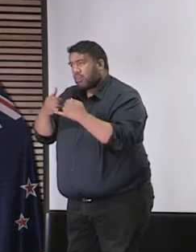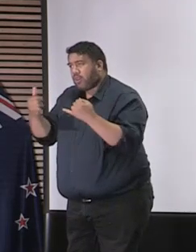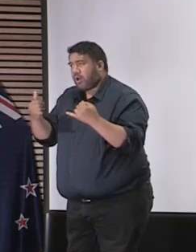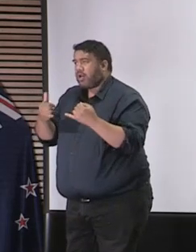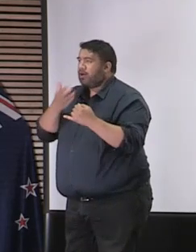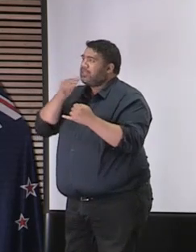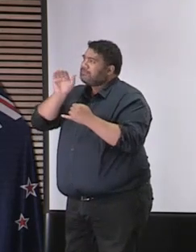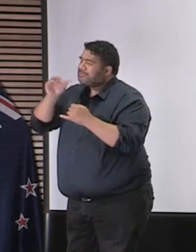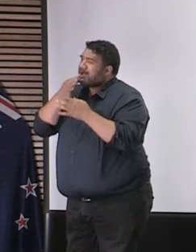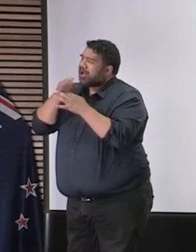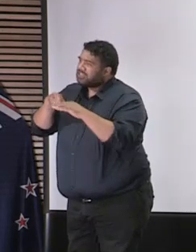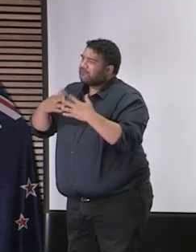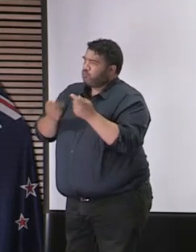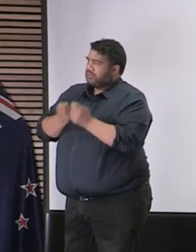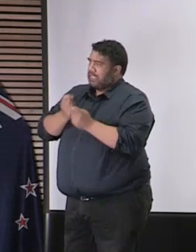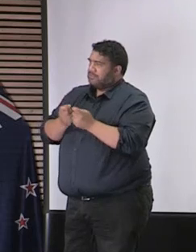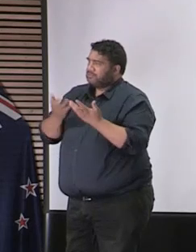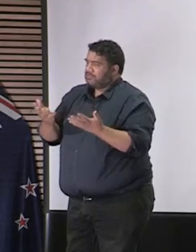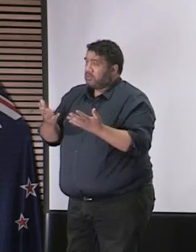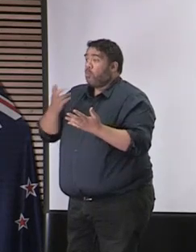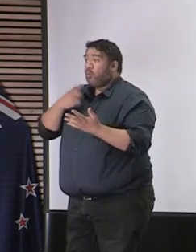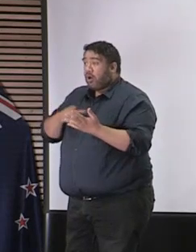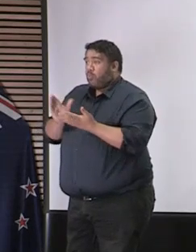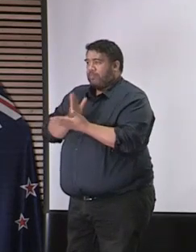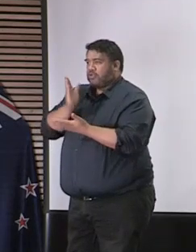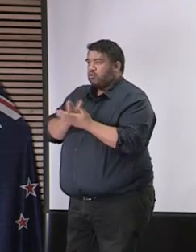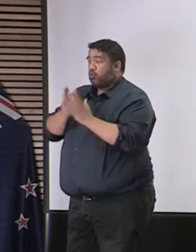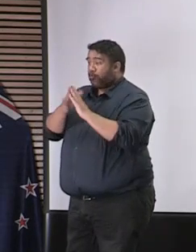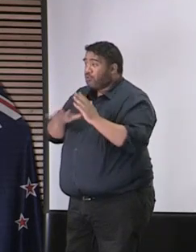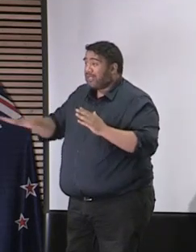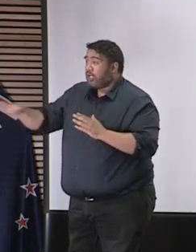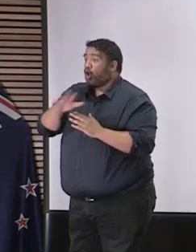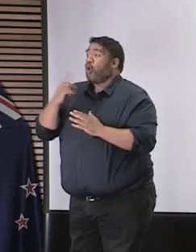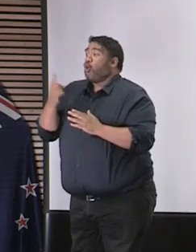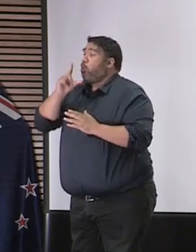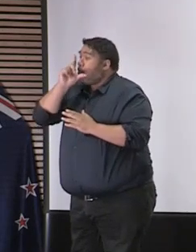your local GP, your iwi health provider and do reach out for a test. We do want to make